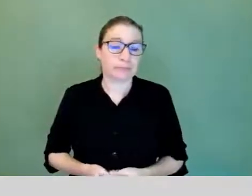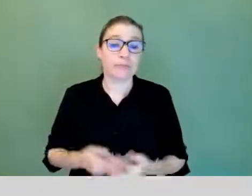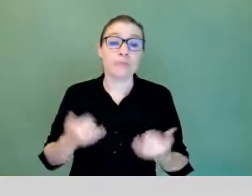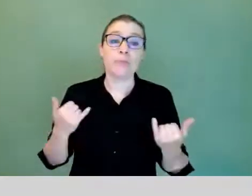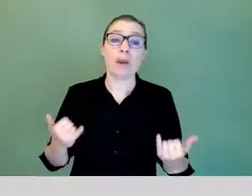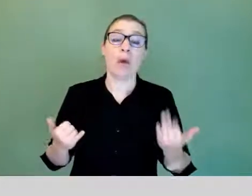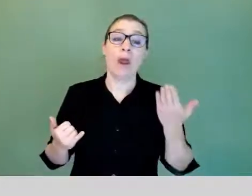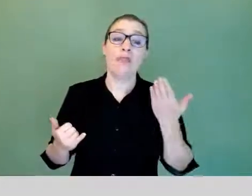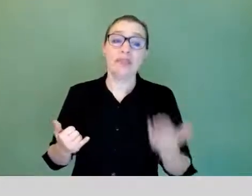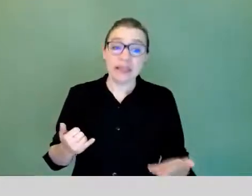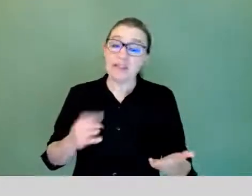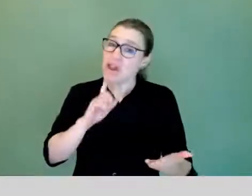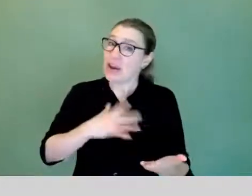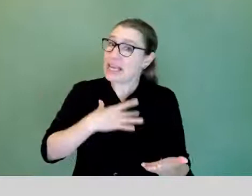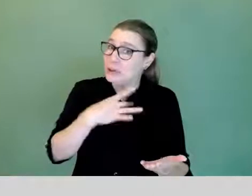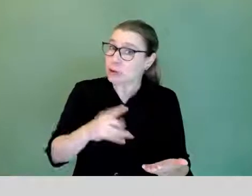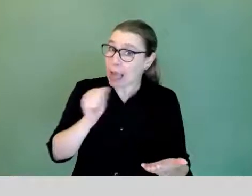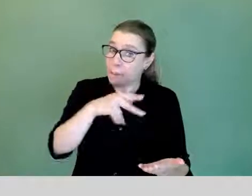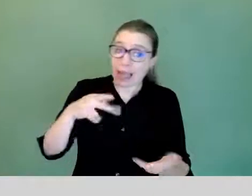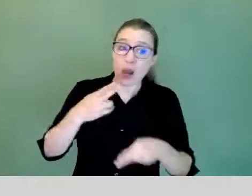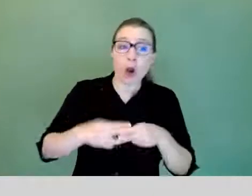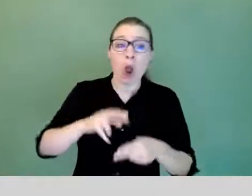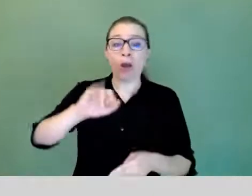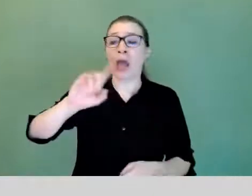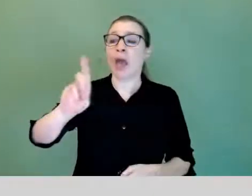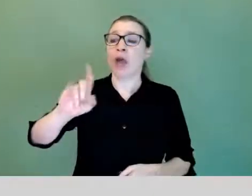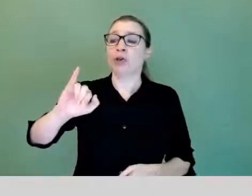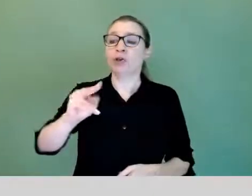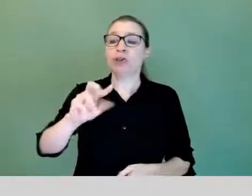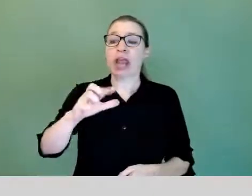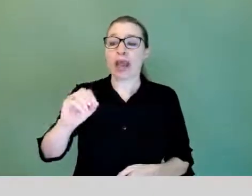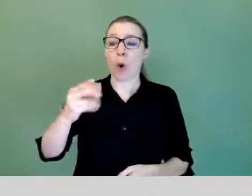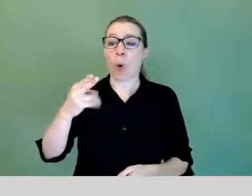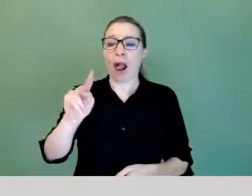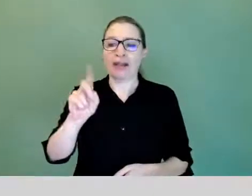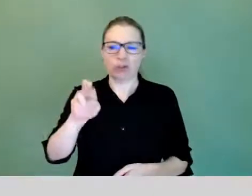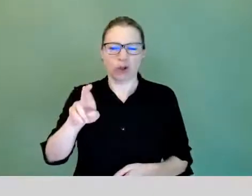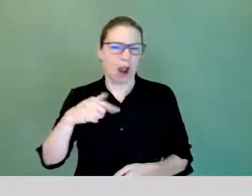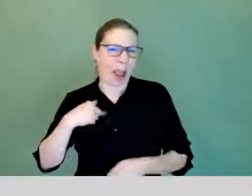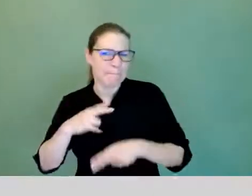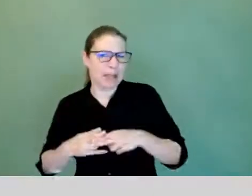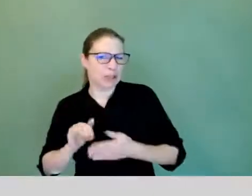Now, this is a very interesting application called as Djangohunter, as we had discussed earlier.